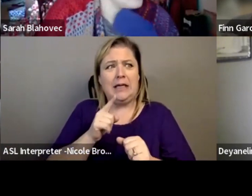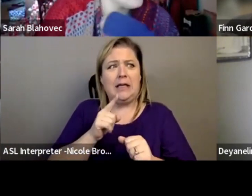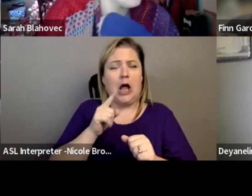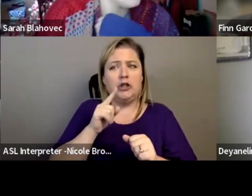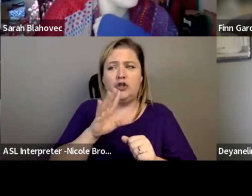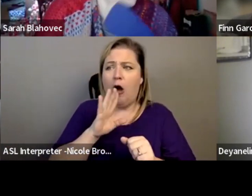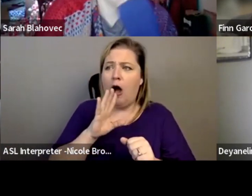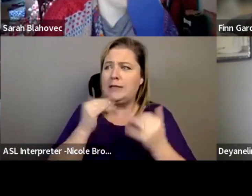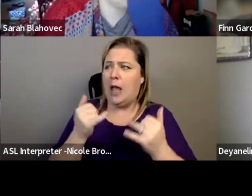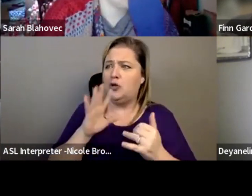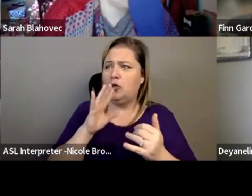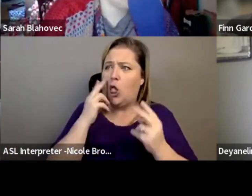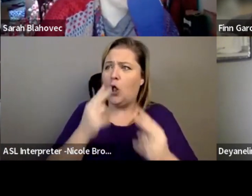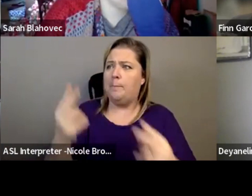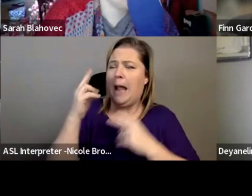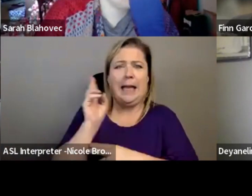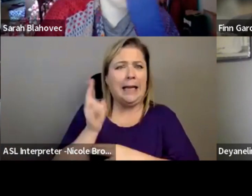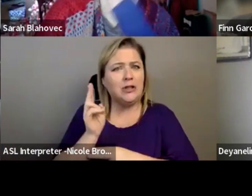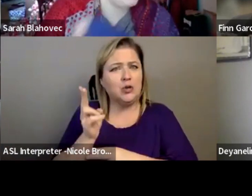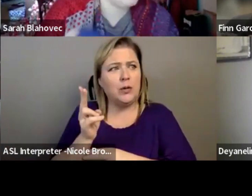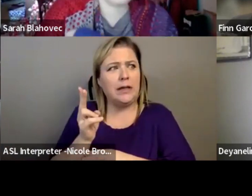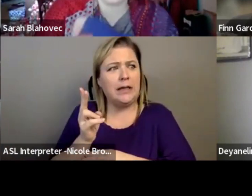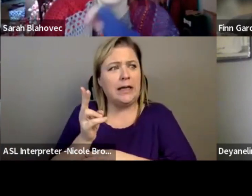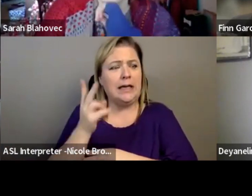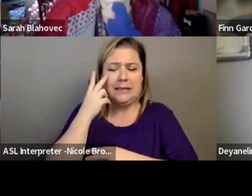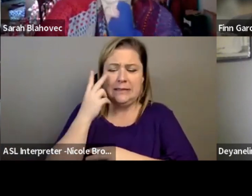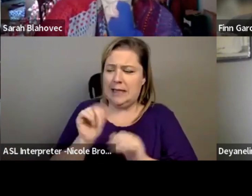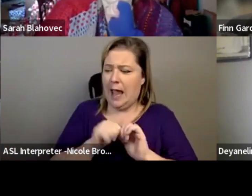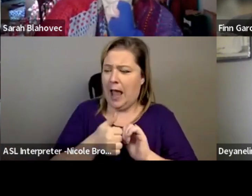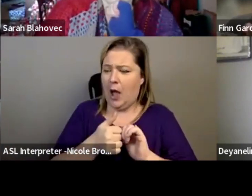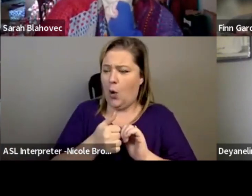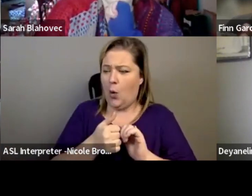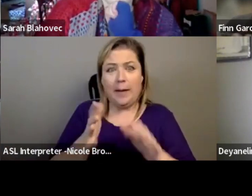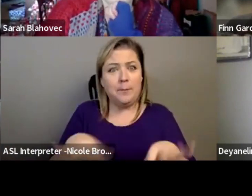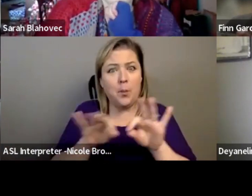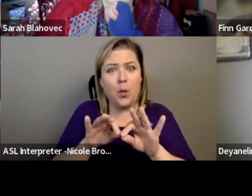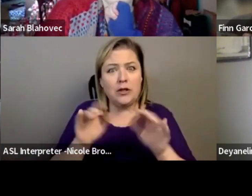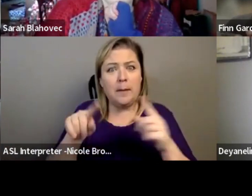consider how things change, important changes, important positive changes, during an